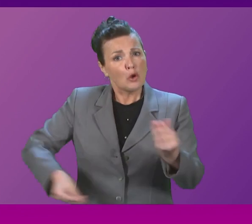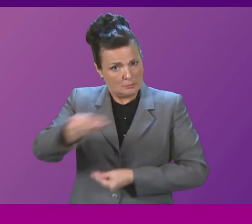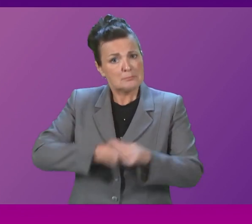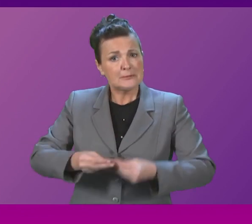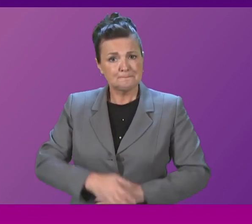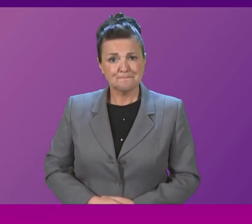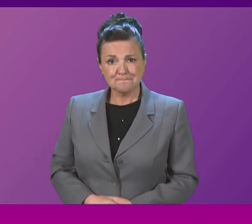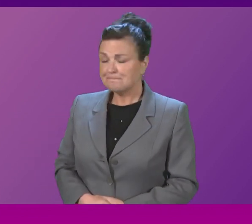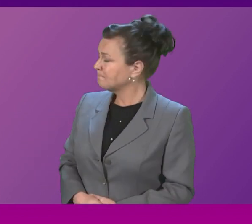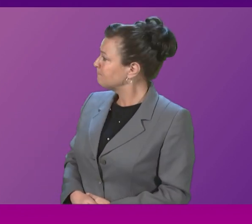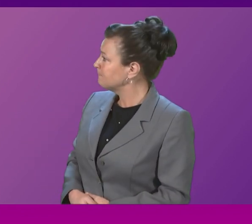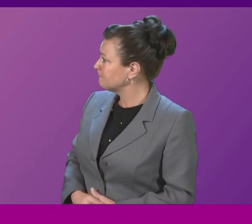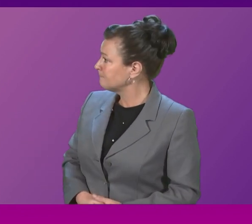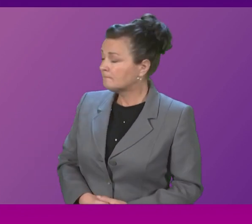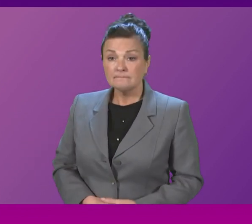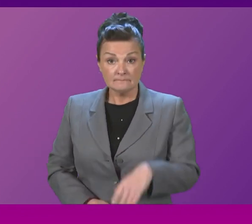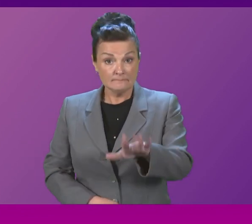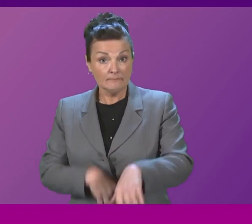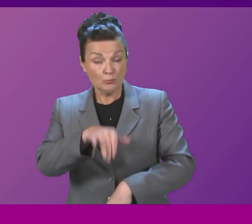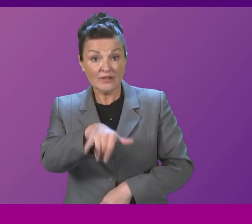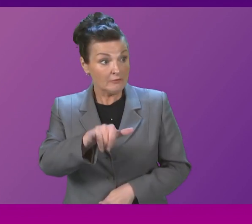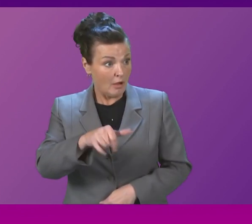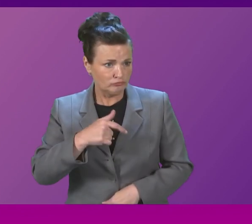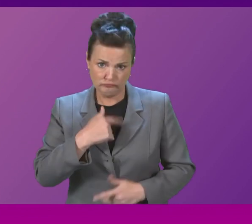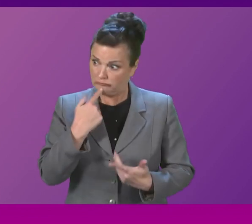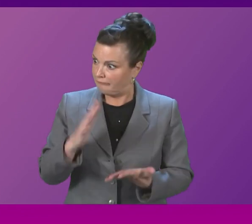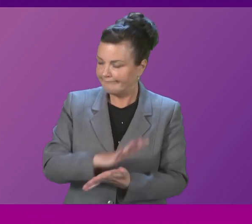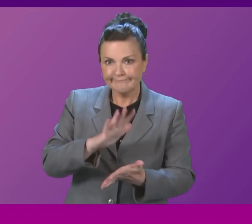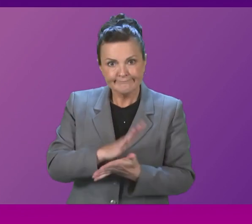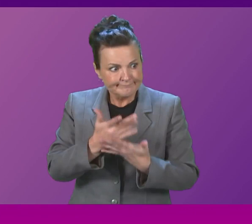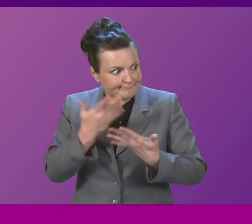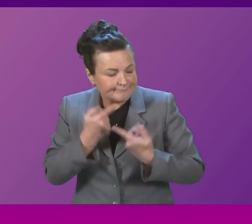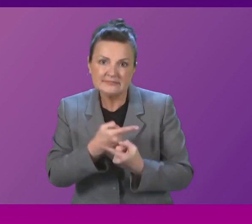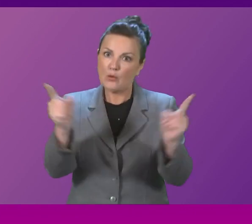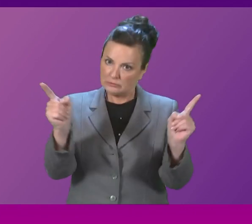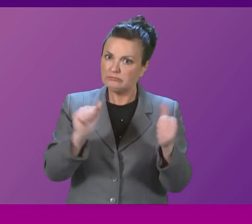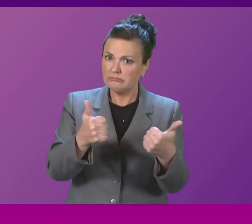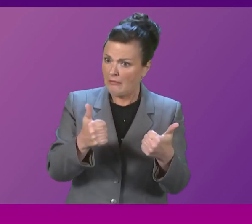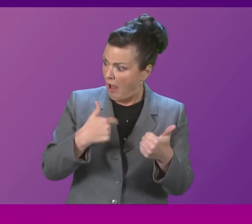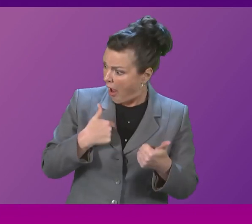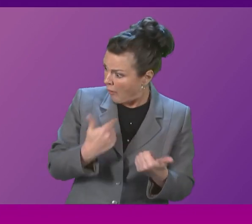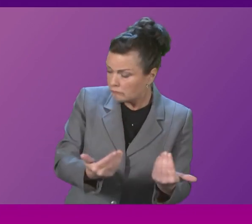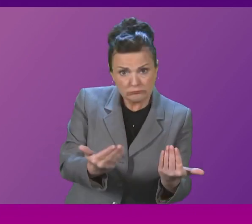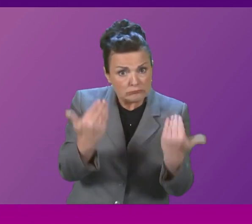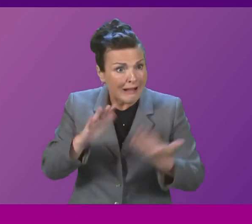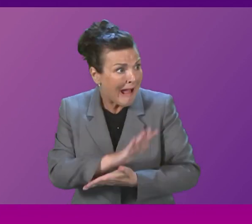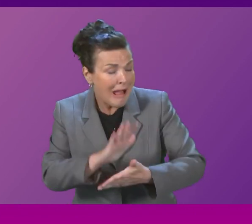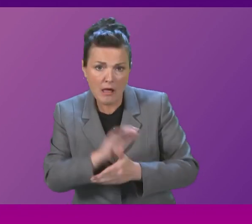Yes, I do welcome the announcement, and I welcome the recognition of the skills, the